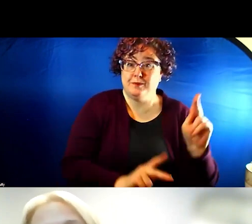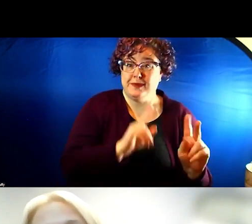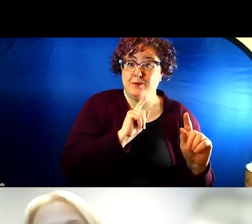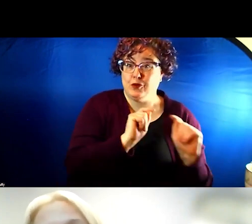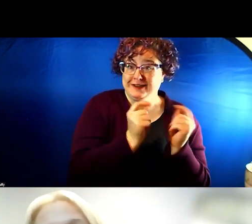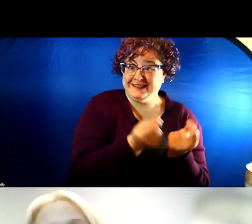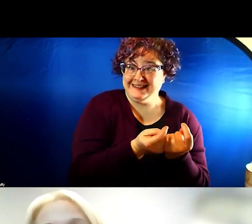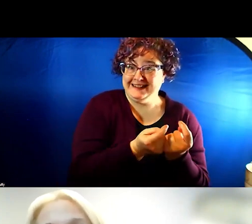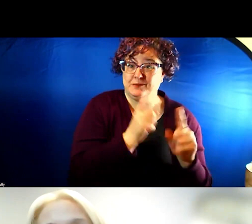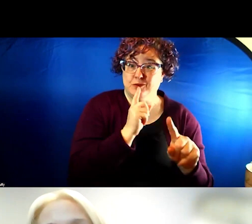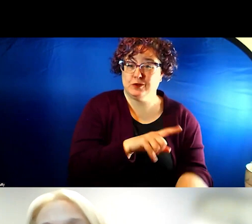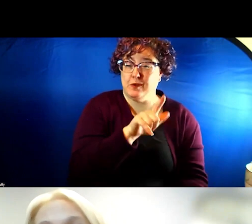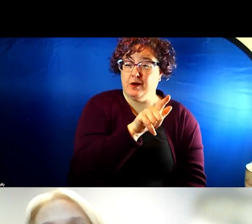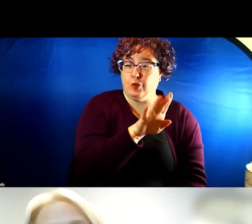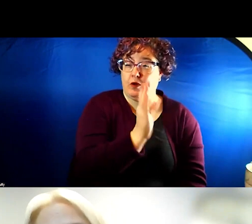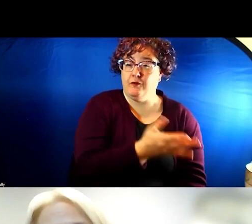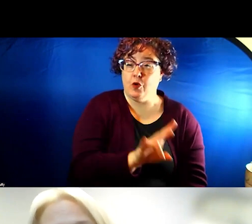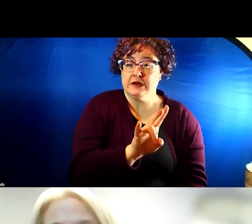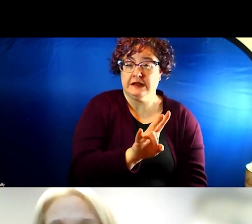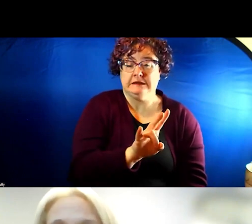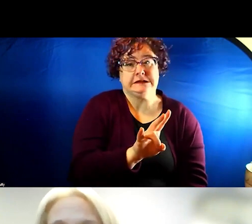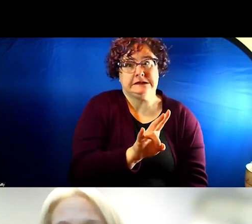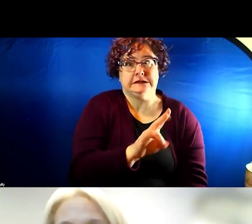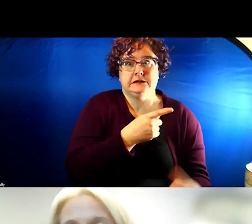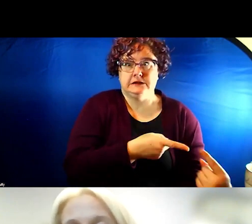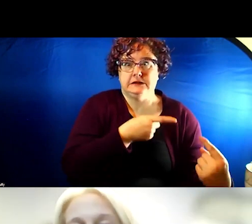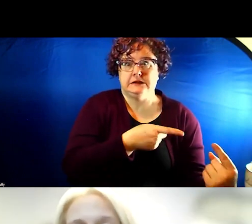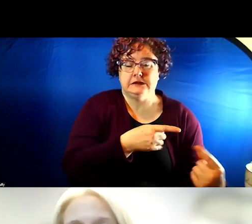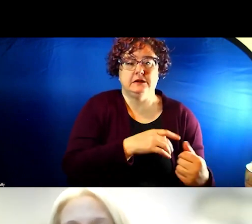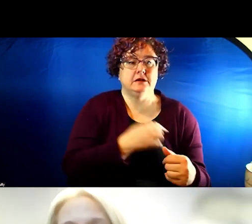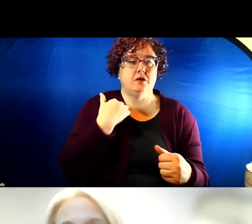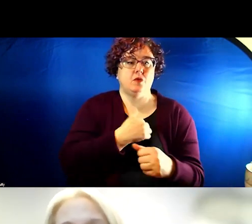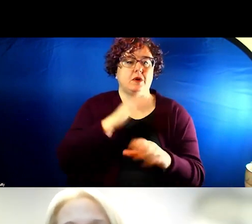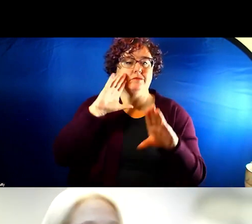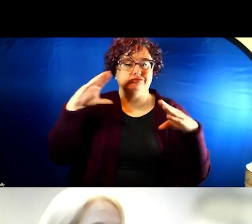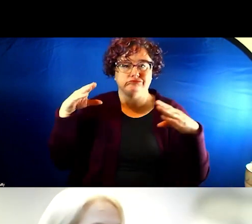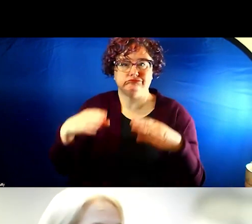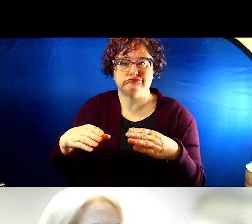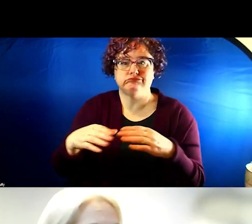WE ARE FOCUSED. IT HAS NOT EXISTED IN THE PAST.